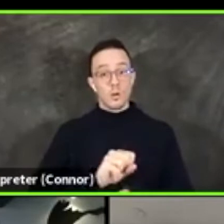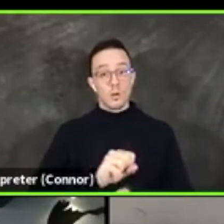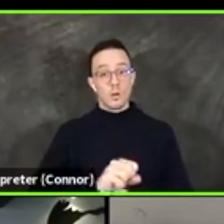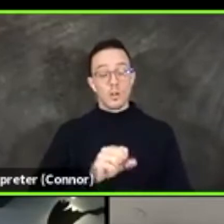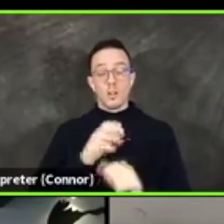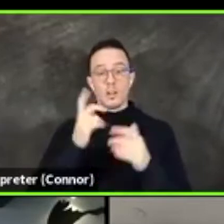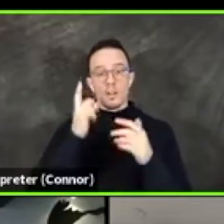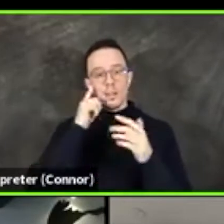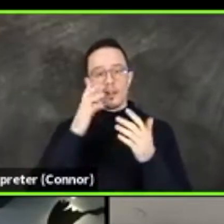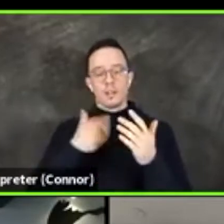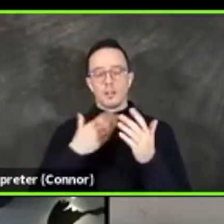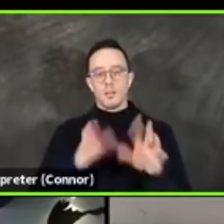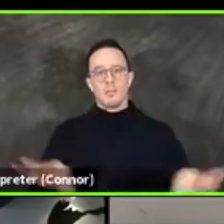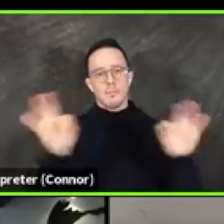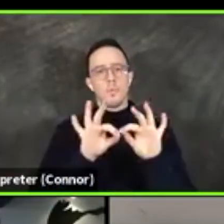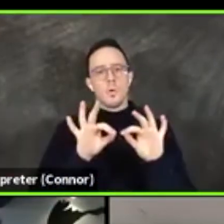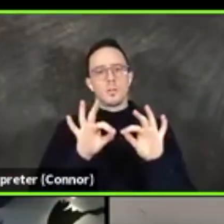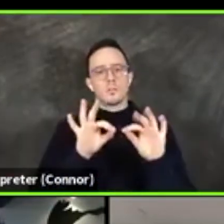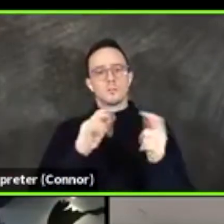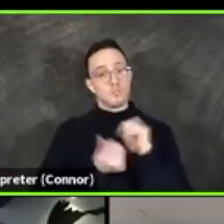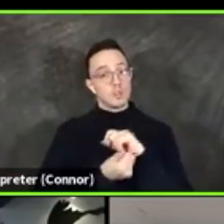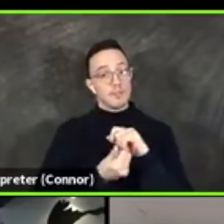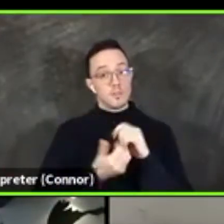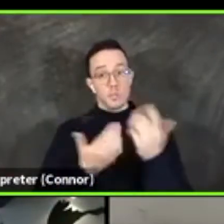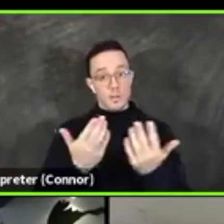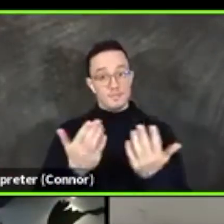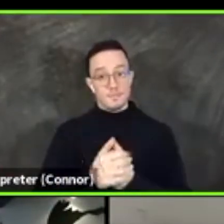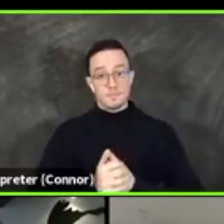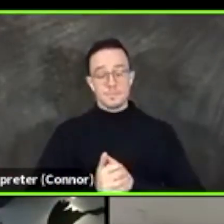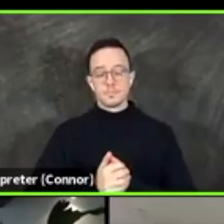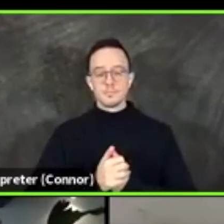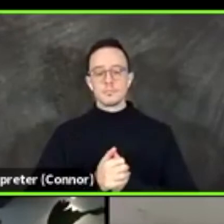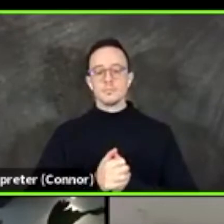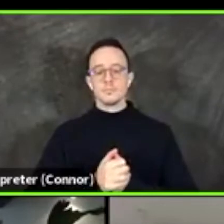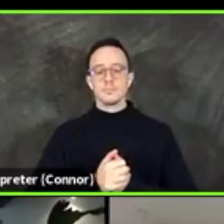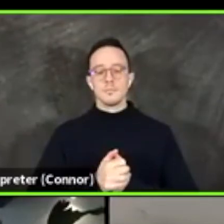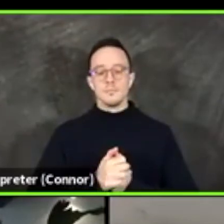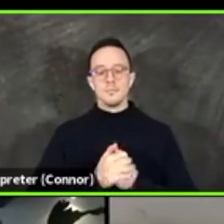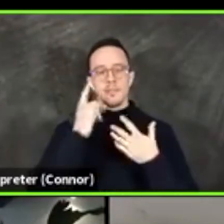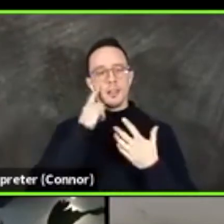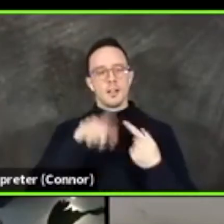TURNING POINT, WAS, IN THINKING ABOUT THE ROLE OF -- OF